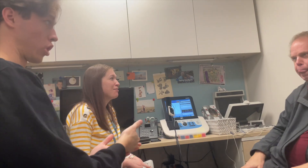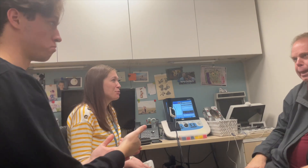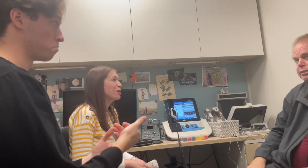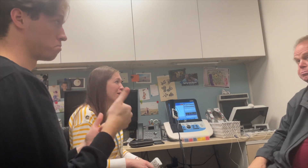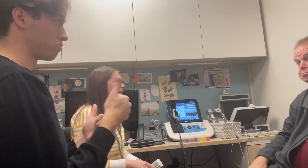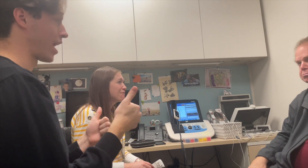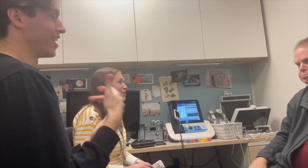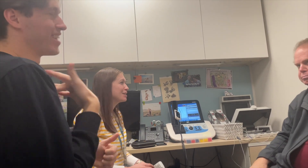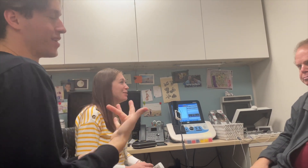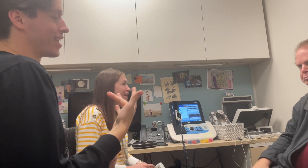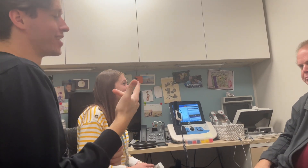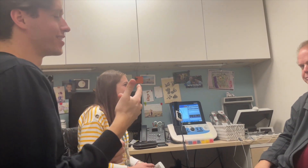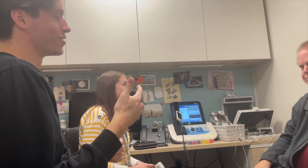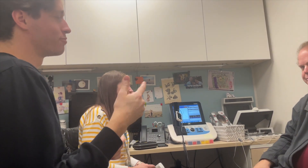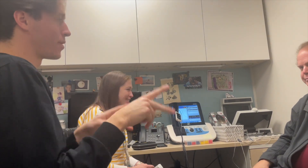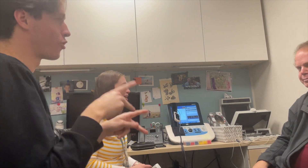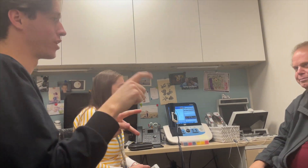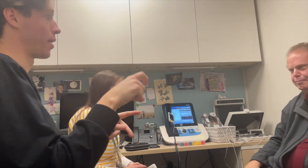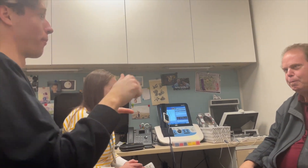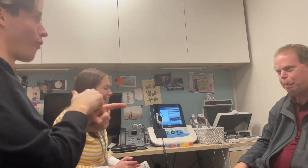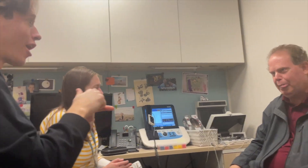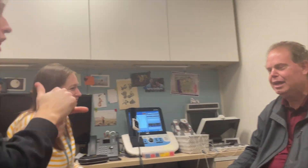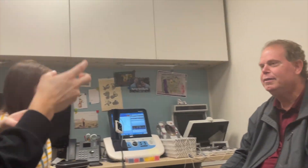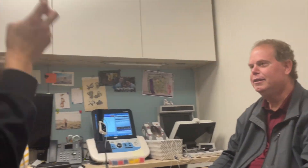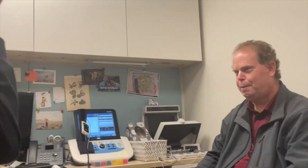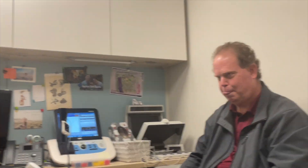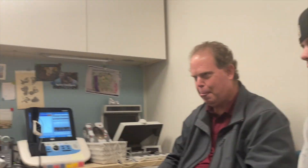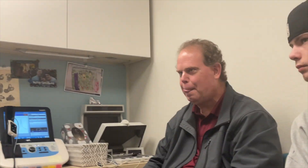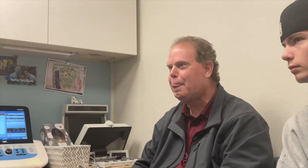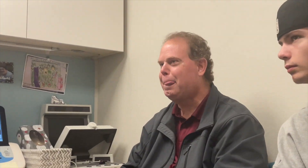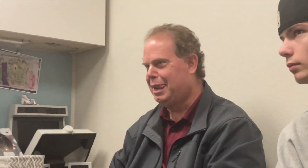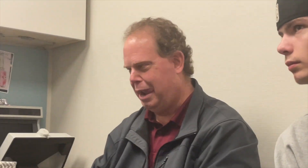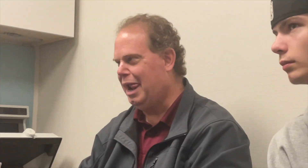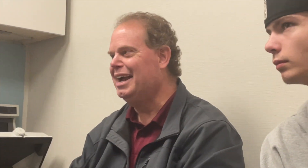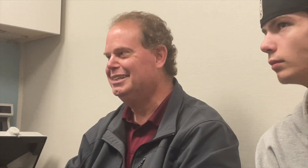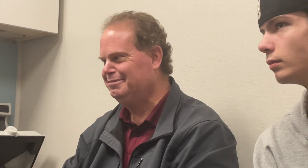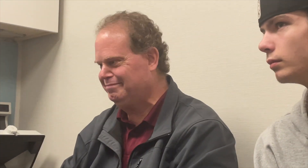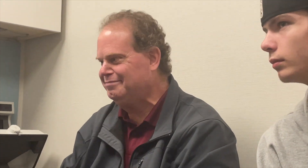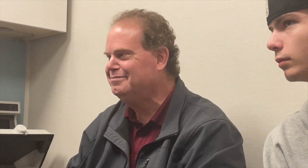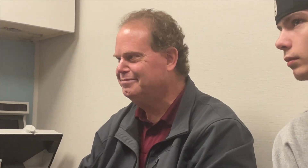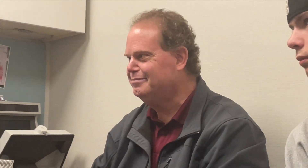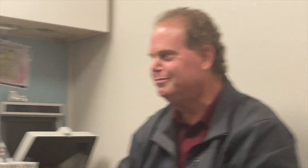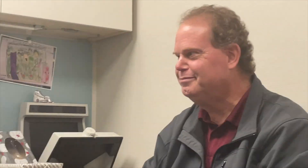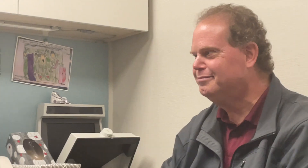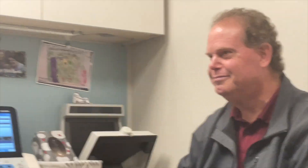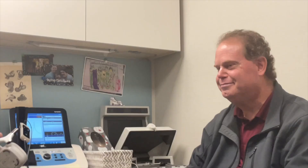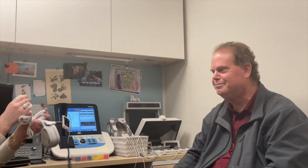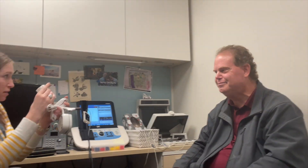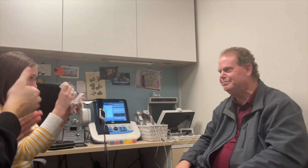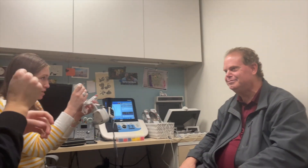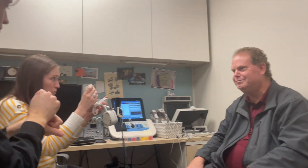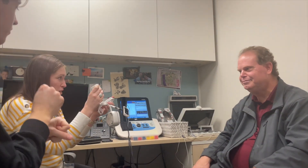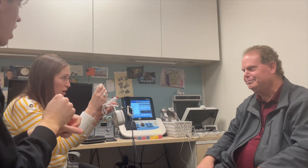have to work on that for a little while so good job okay so plug this in when you get